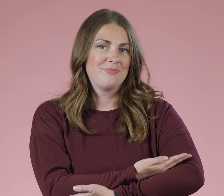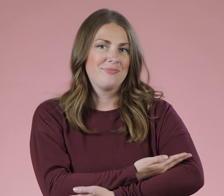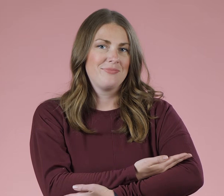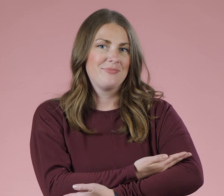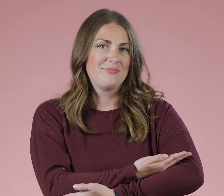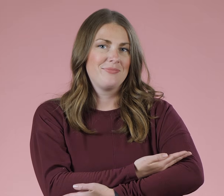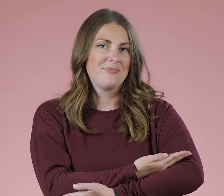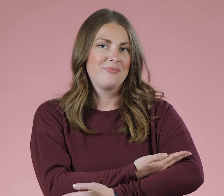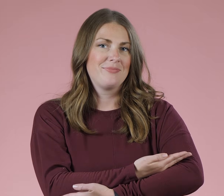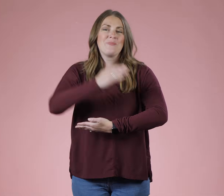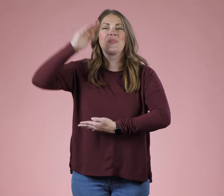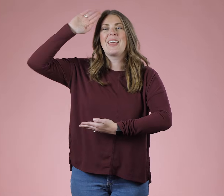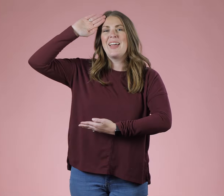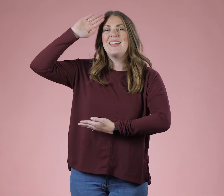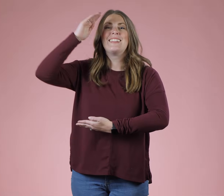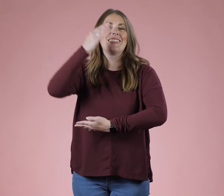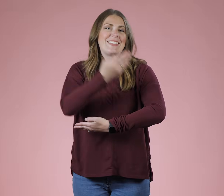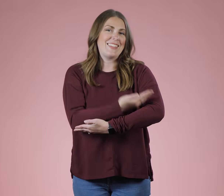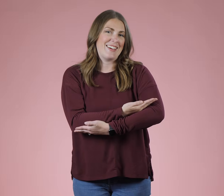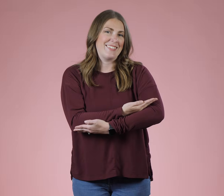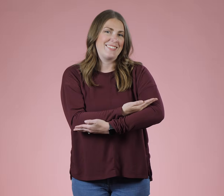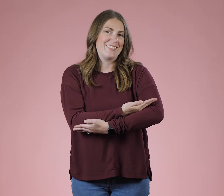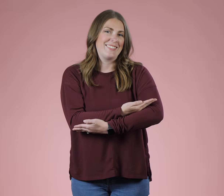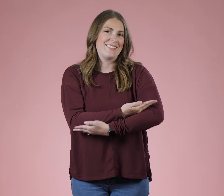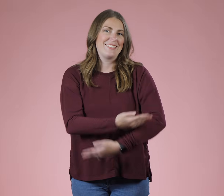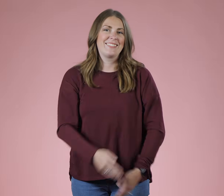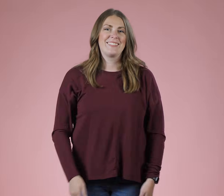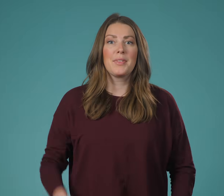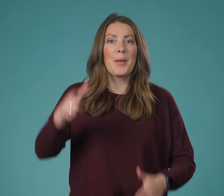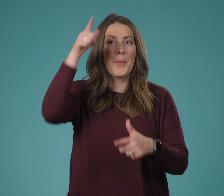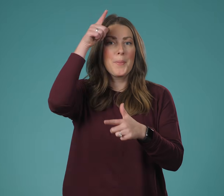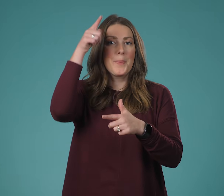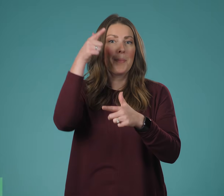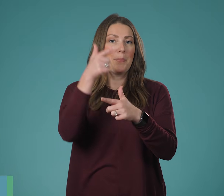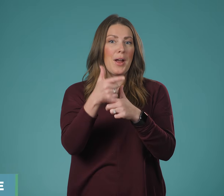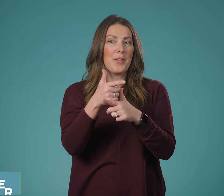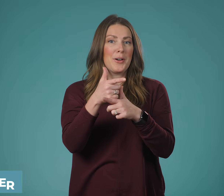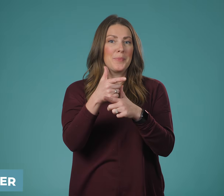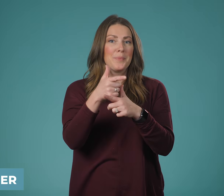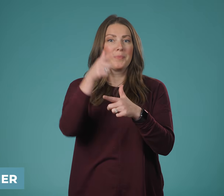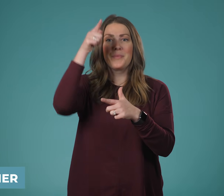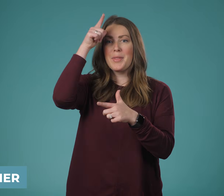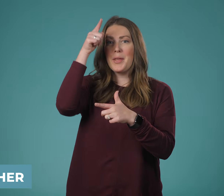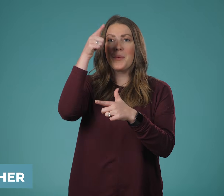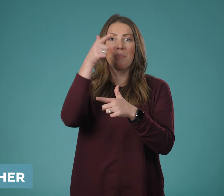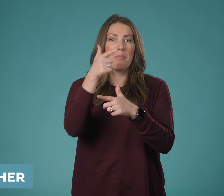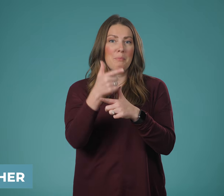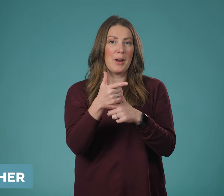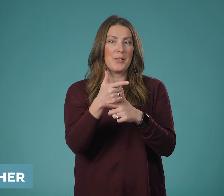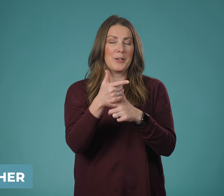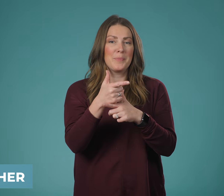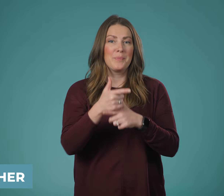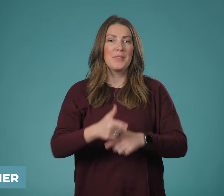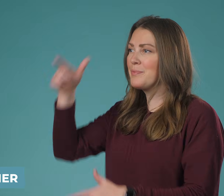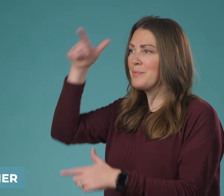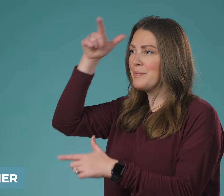to a baby. Son. Brother.